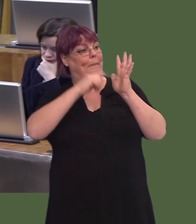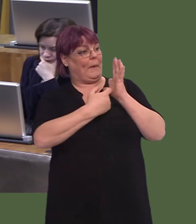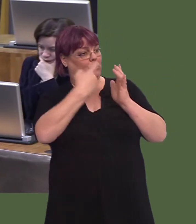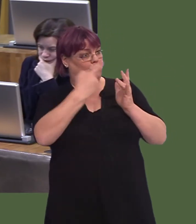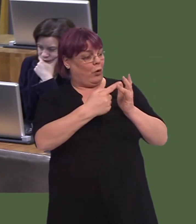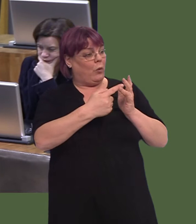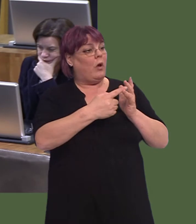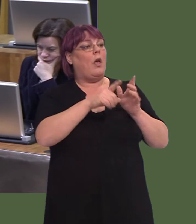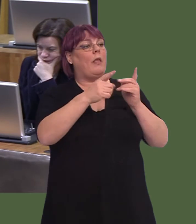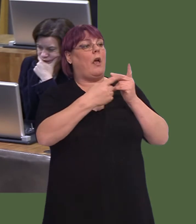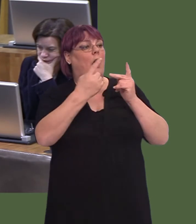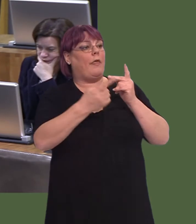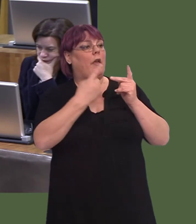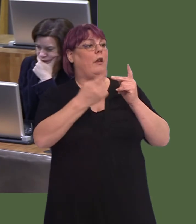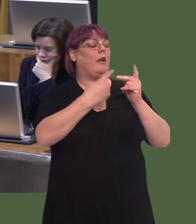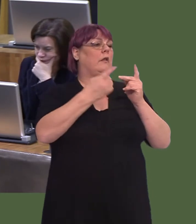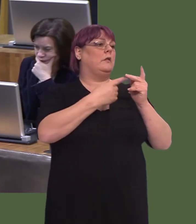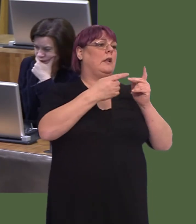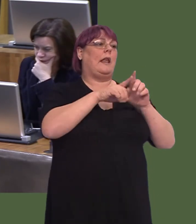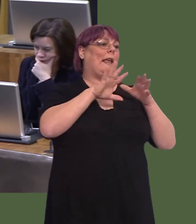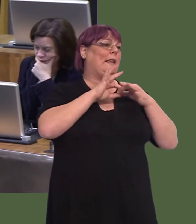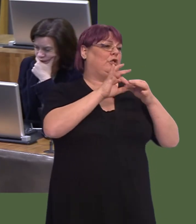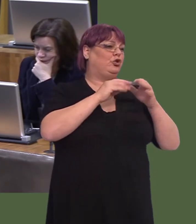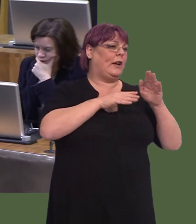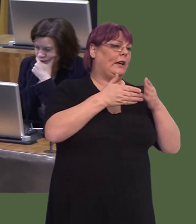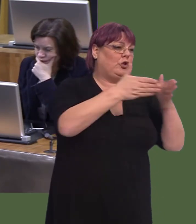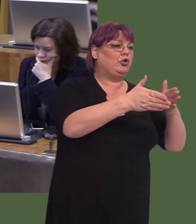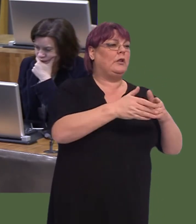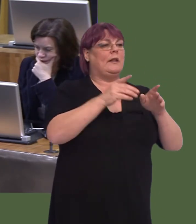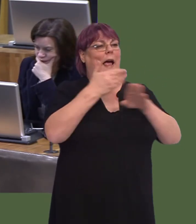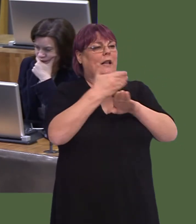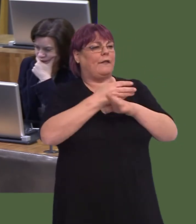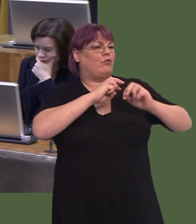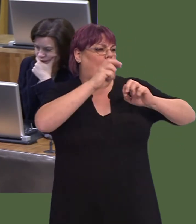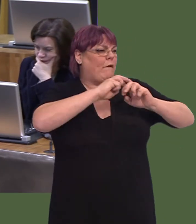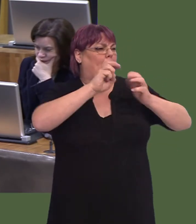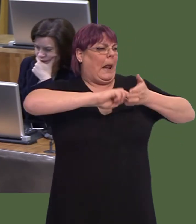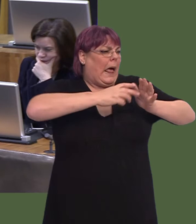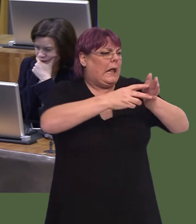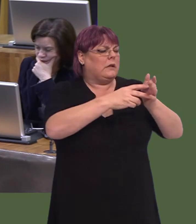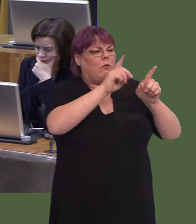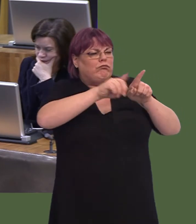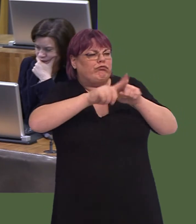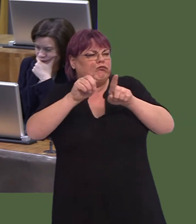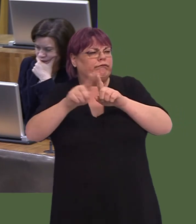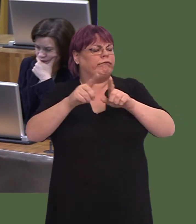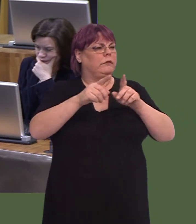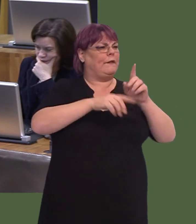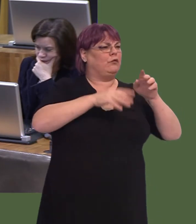as the Baldwin's bridge interchange and the Kingsbridge active travel plan, that are examples of where transport improvements are being made.